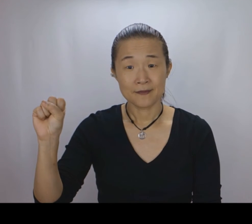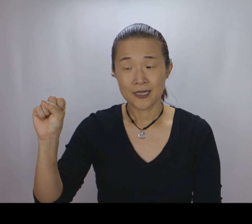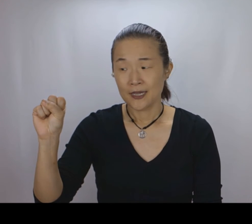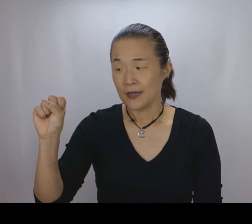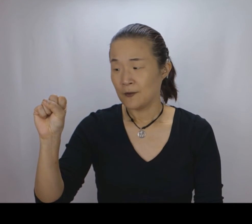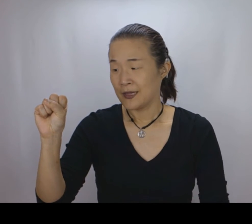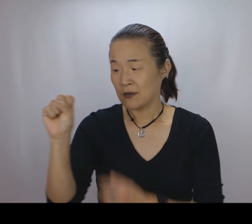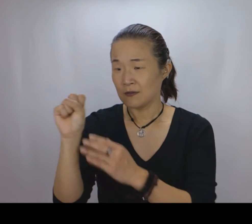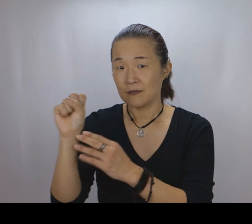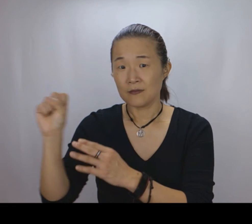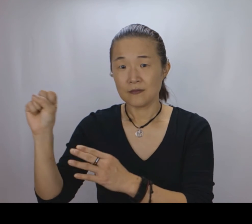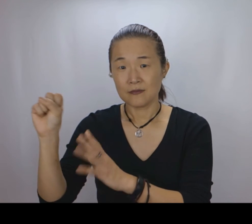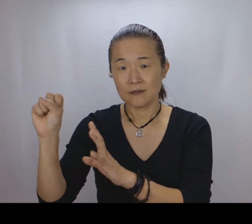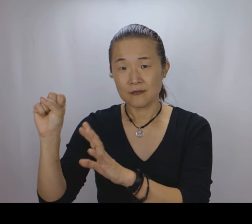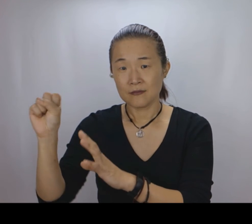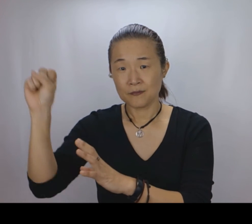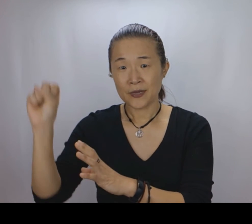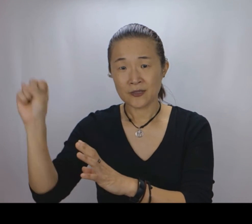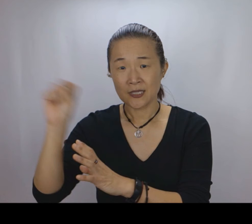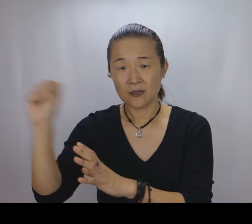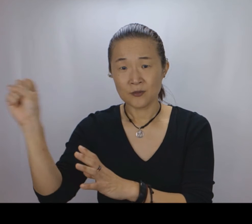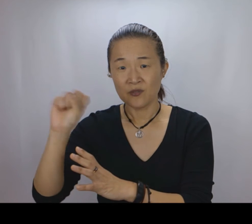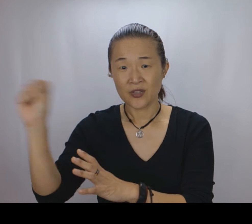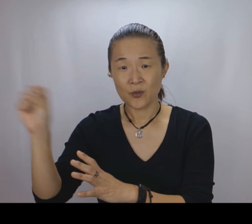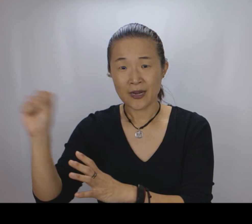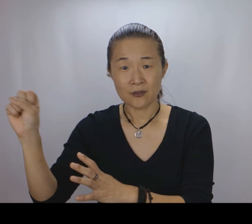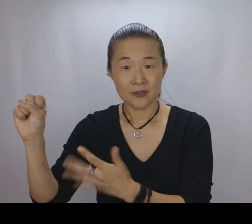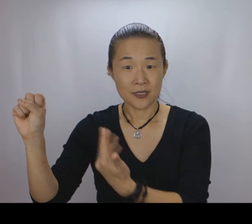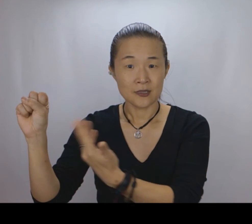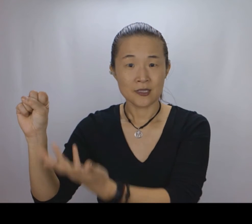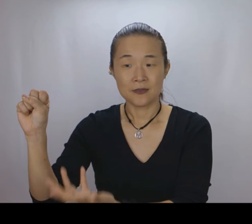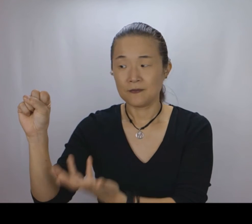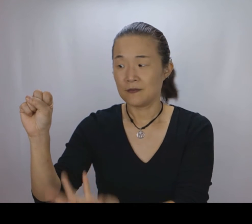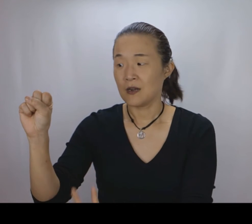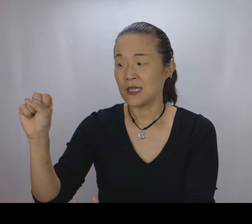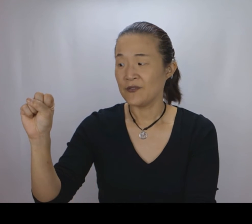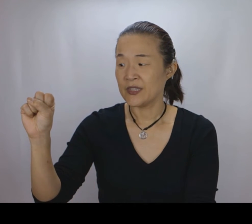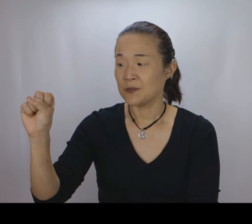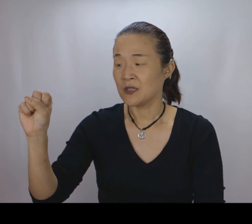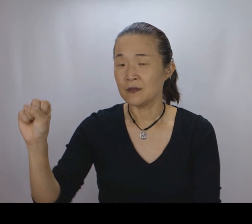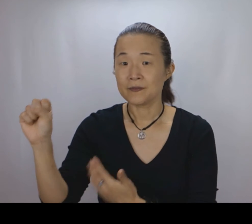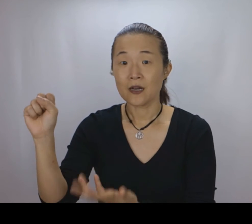without bouncing or moving around so it's highly visible.